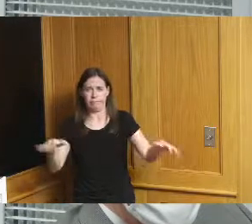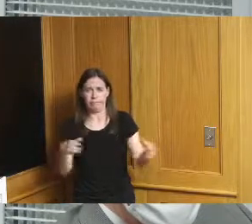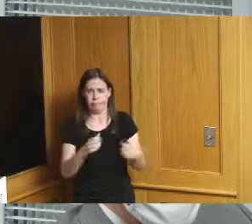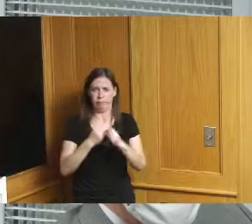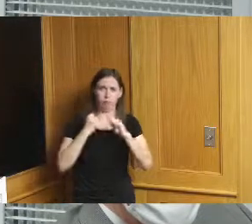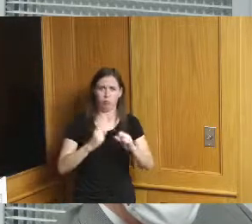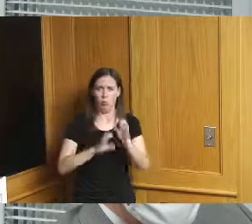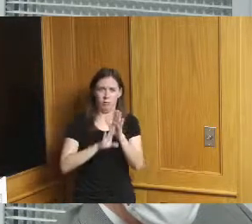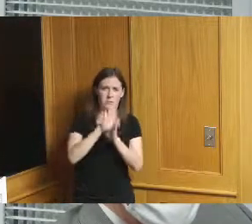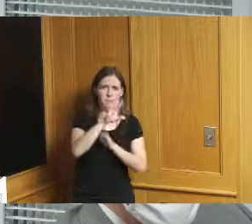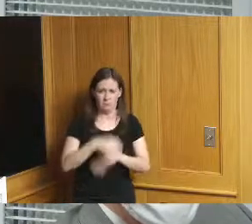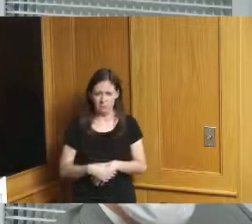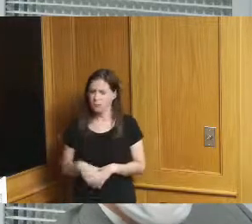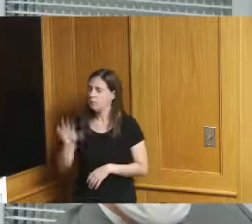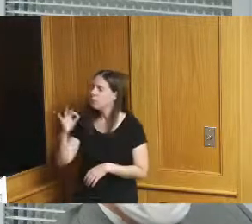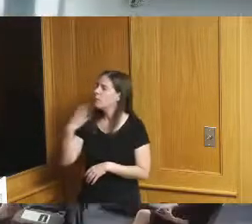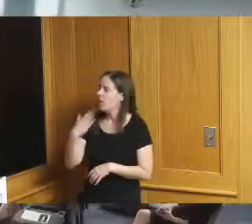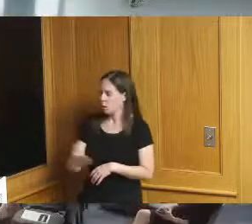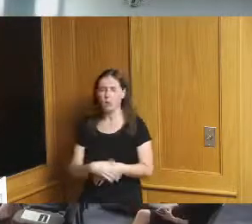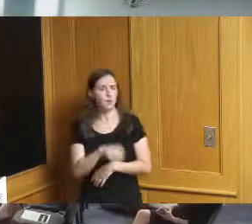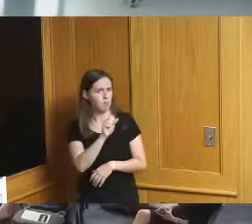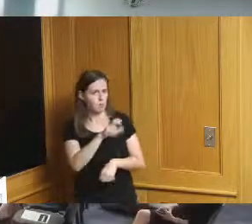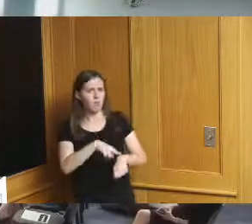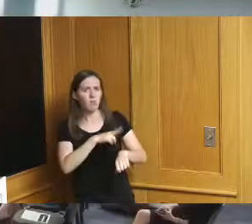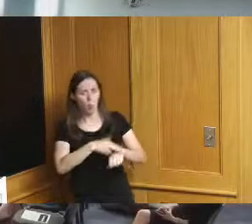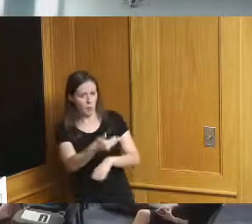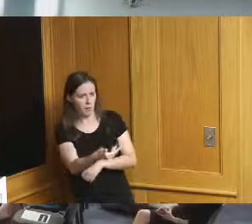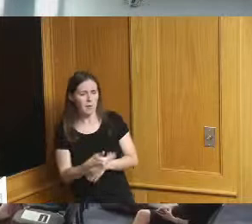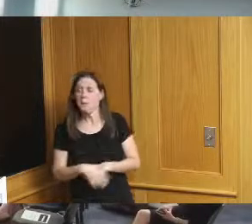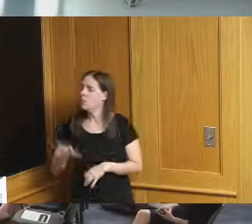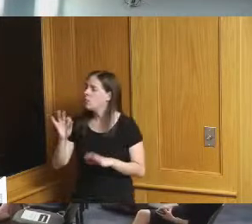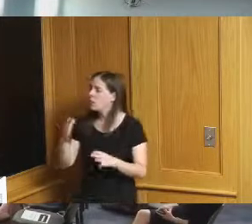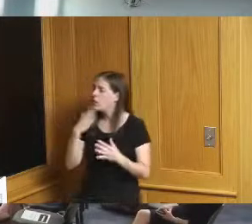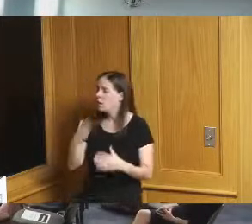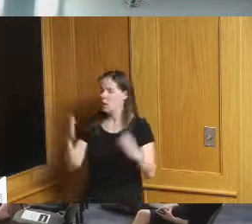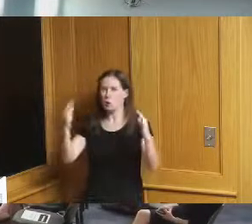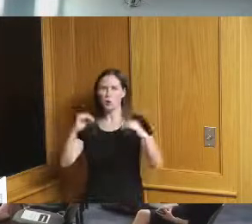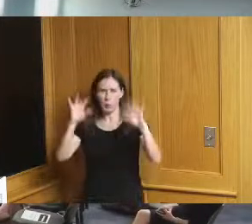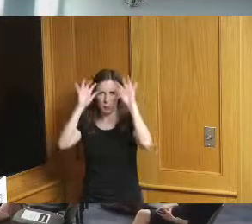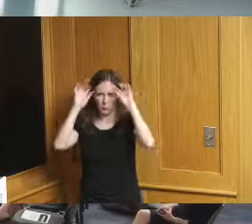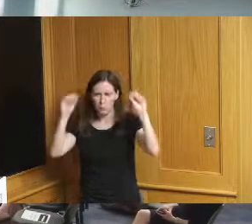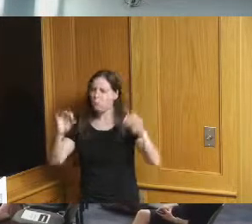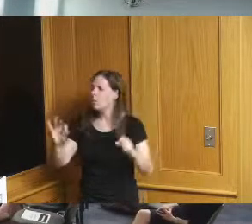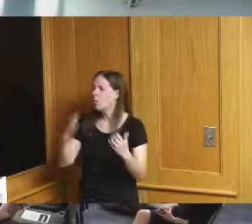thank you absolutely thank you thank you and um thank you Greg for all that you do um